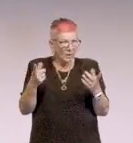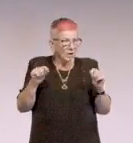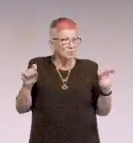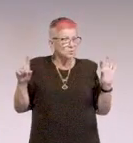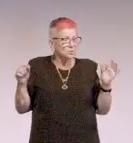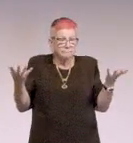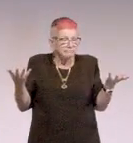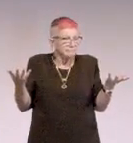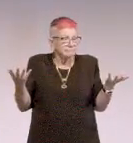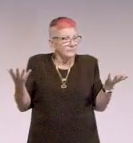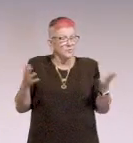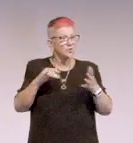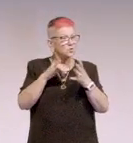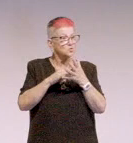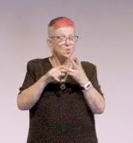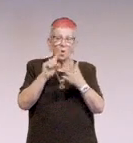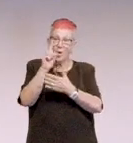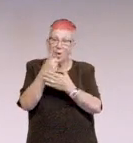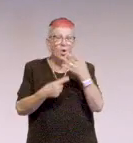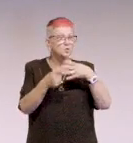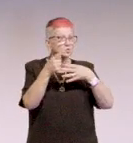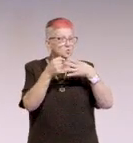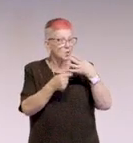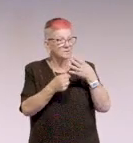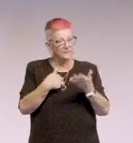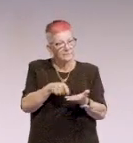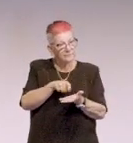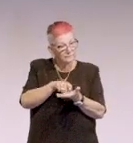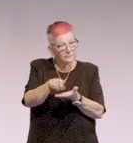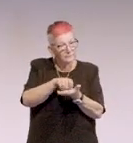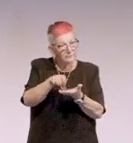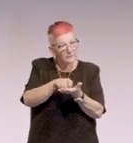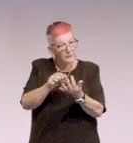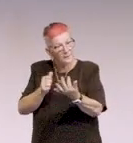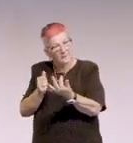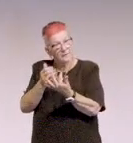You only can write them a letter.